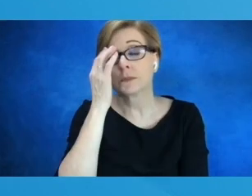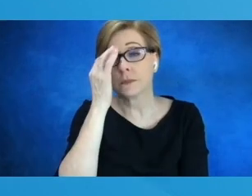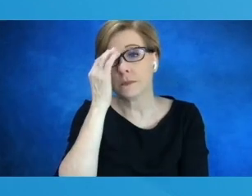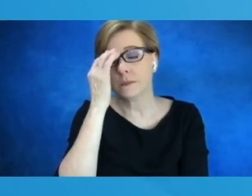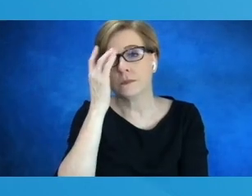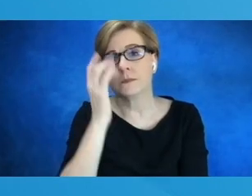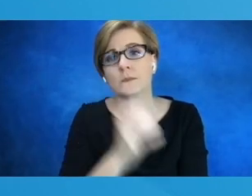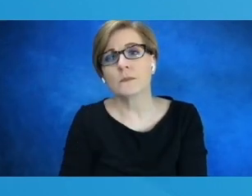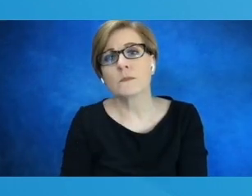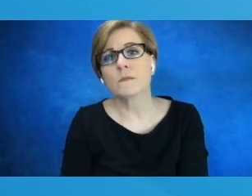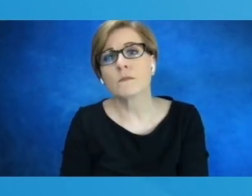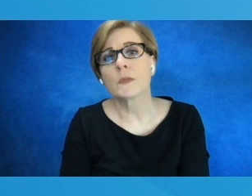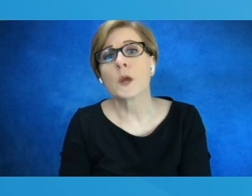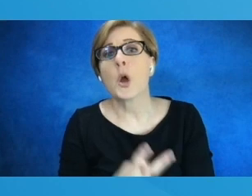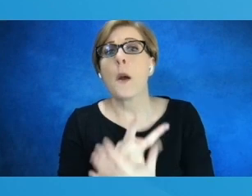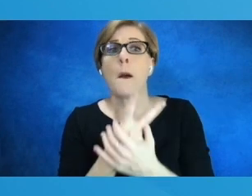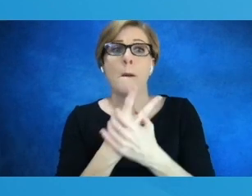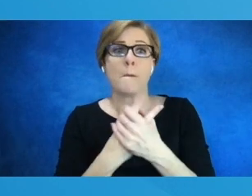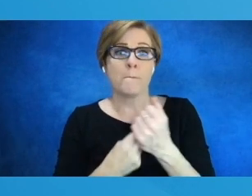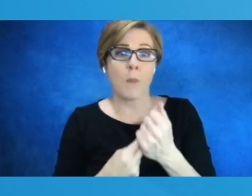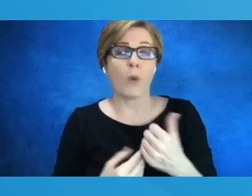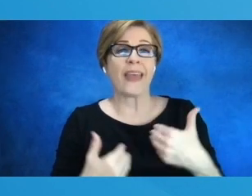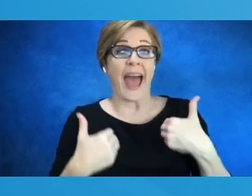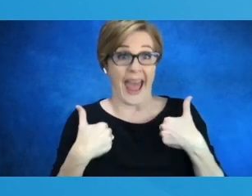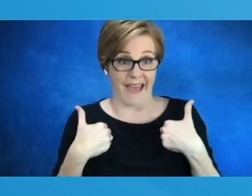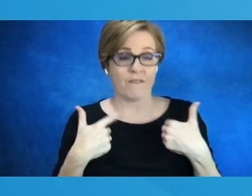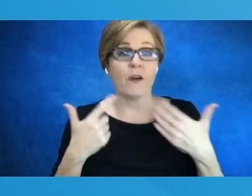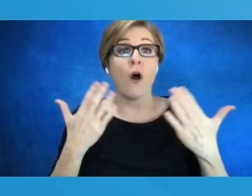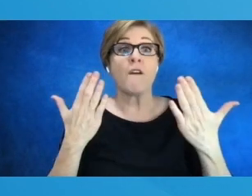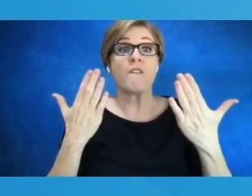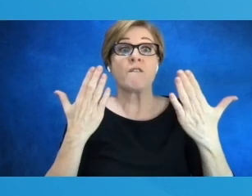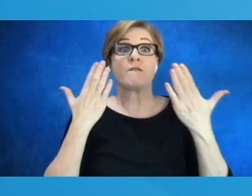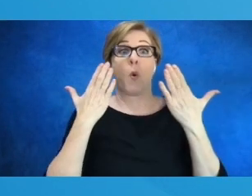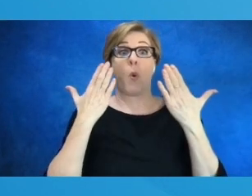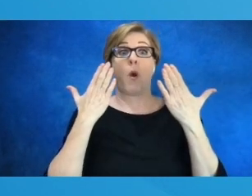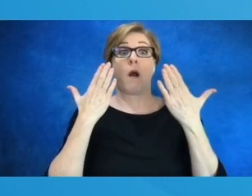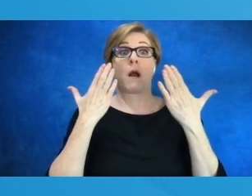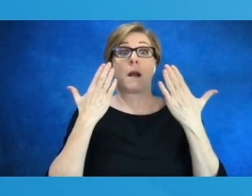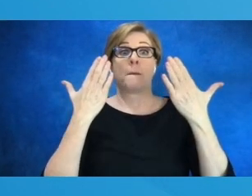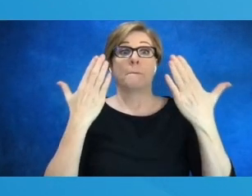Both have a for, mid, and background focused on people and moving.